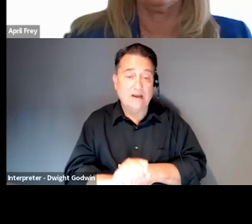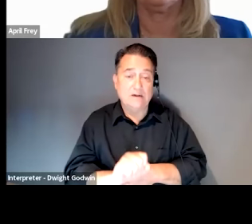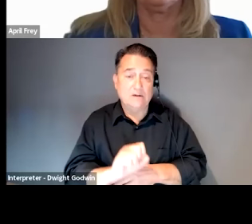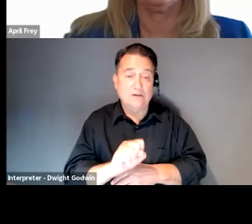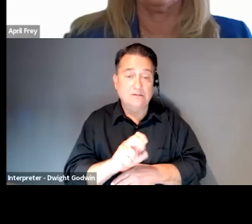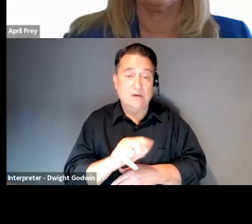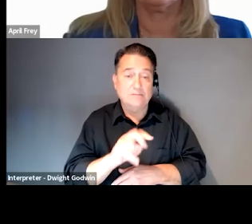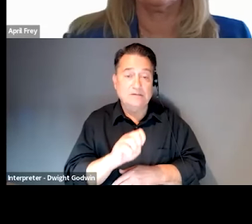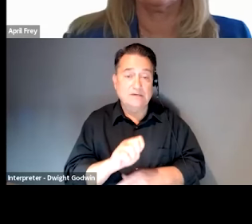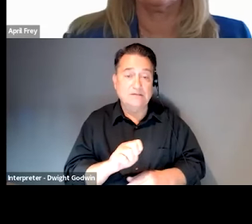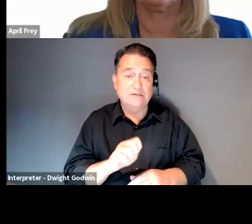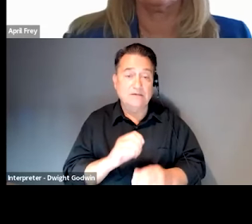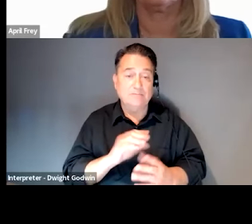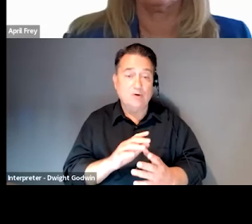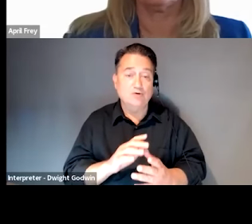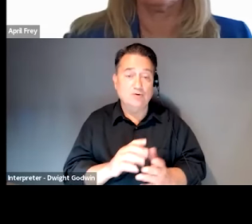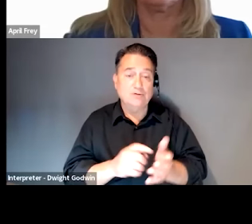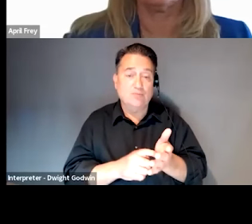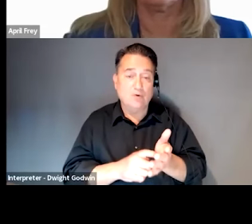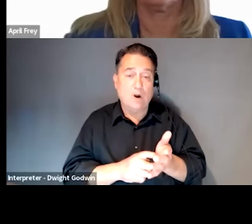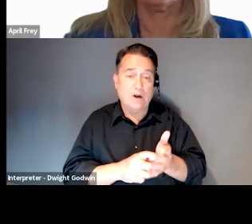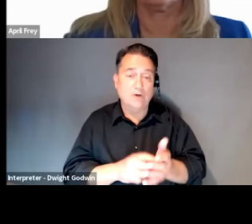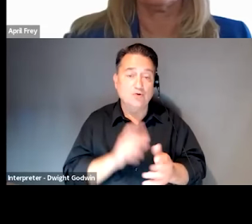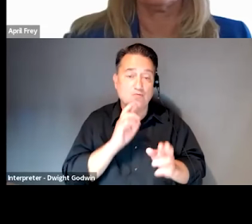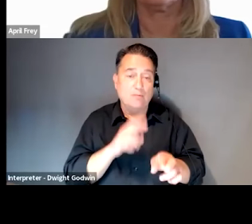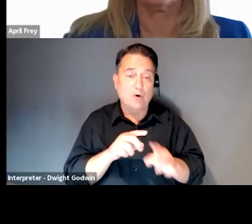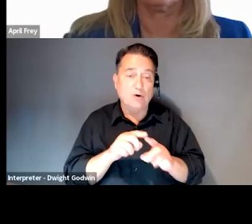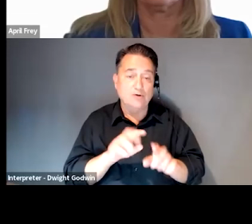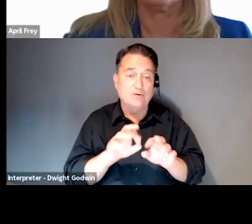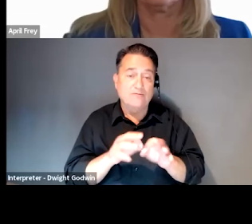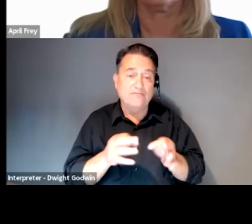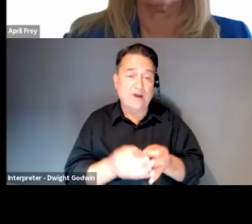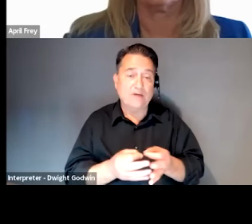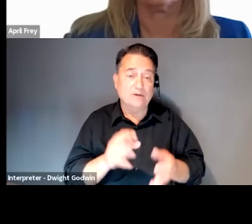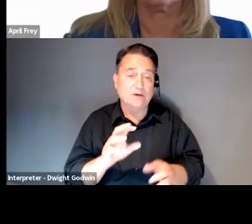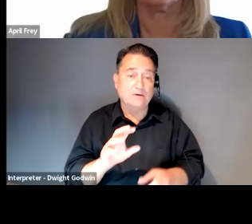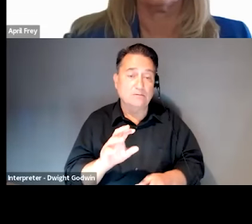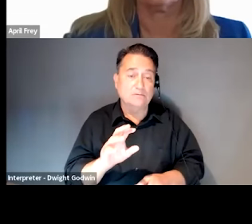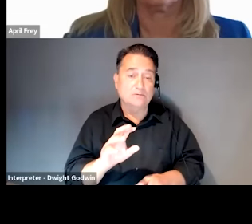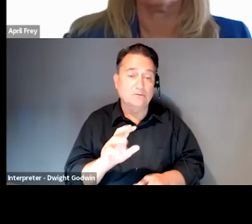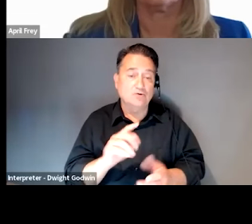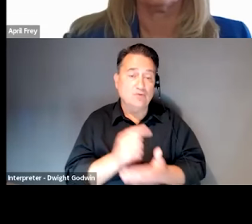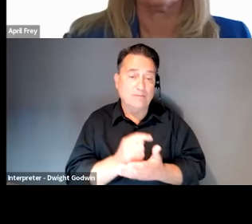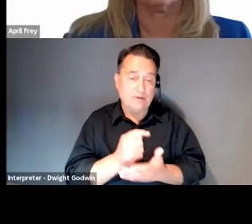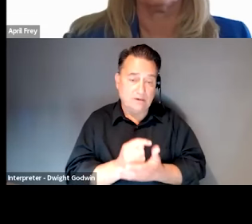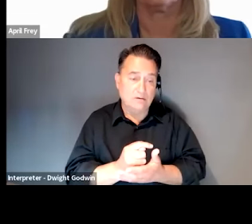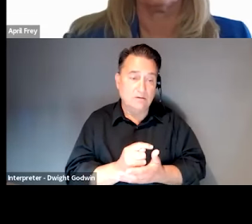to child welfare. A plan of safe care must be developed to promote the health and safety of infants after leaving the hospital.